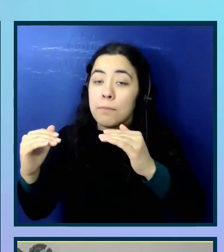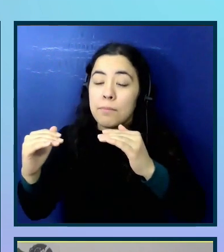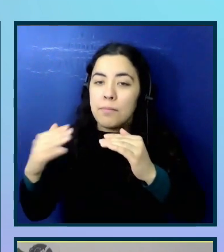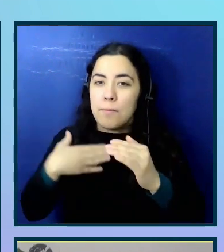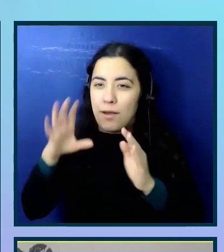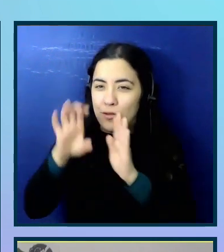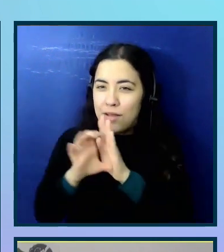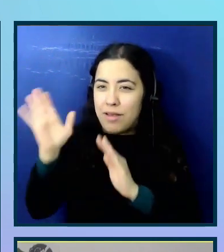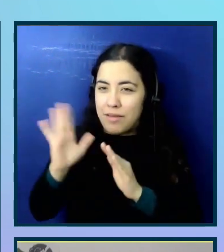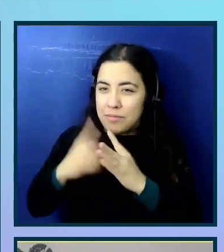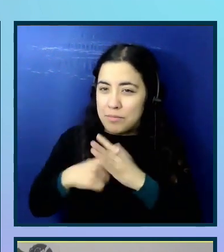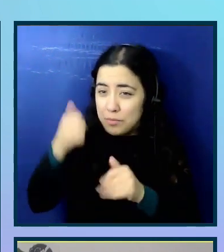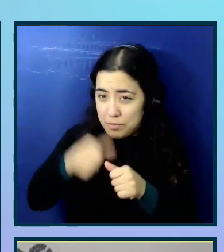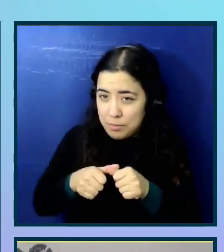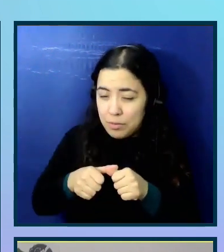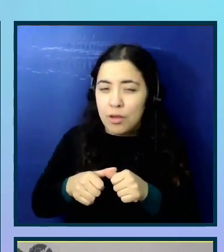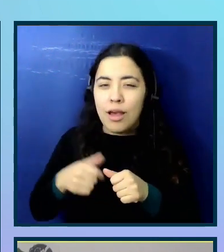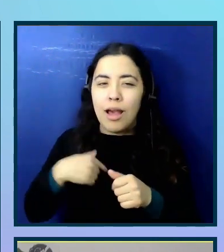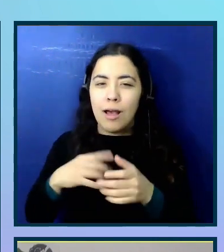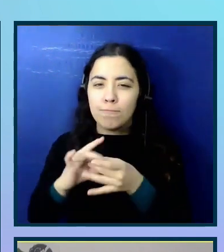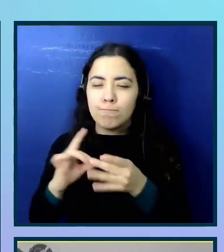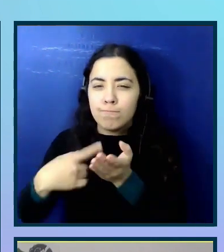things that you might want to document across pages.